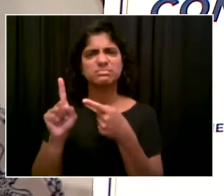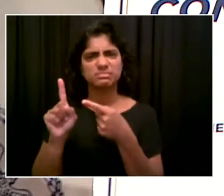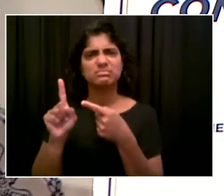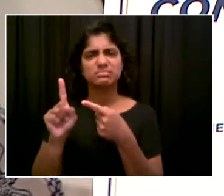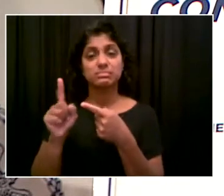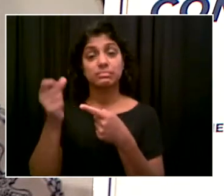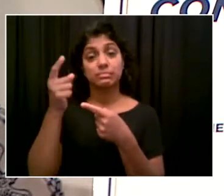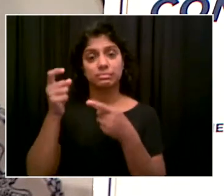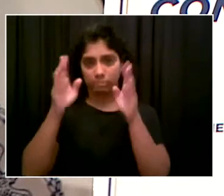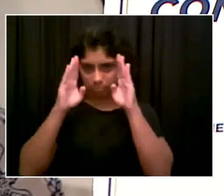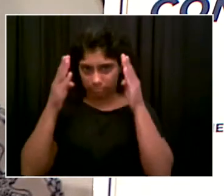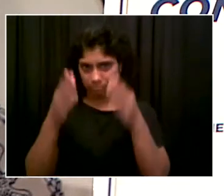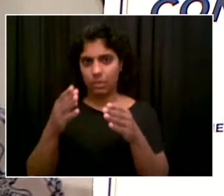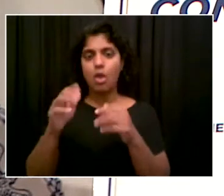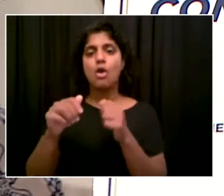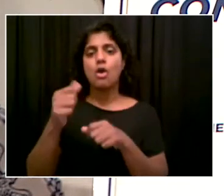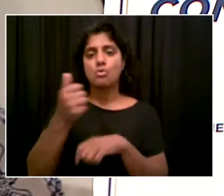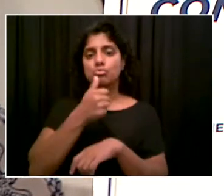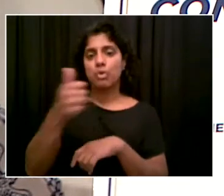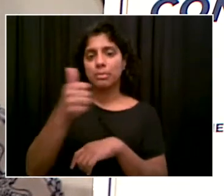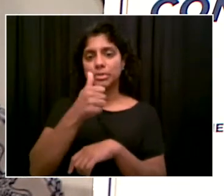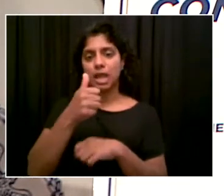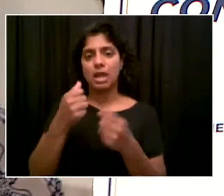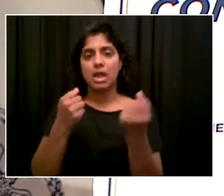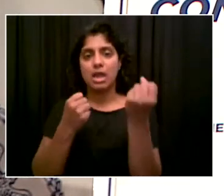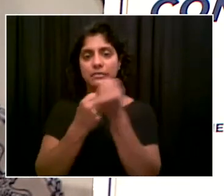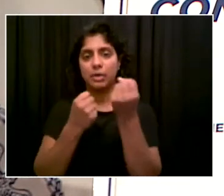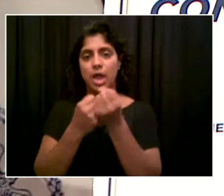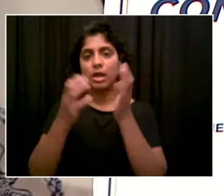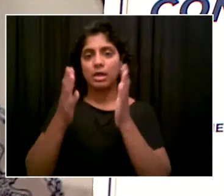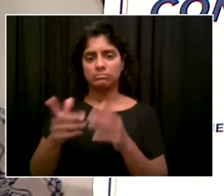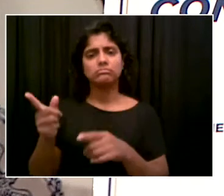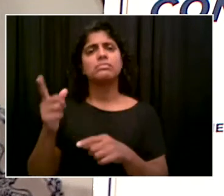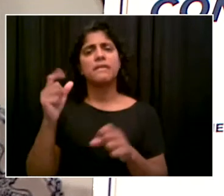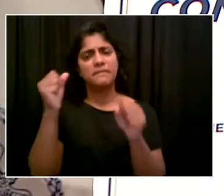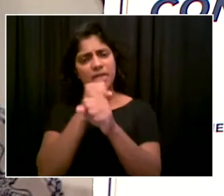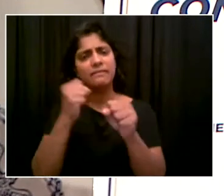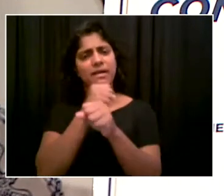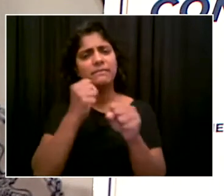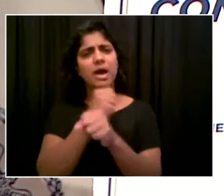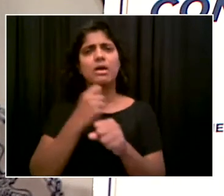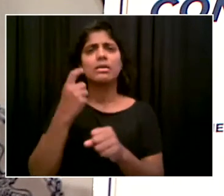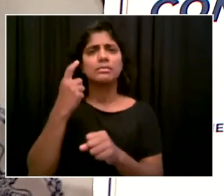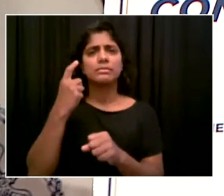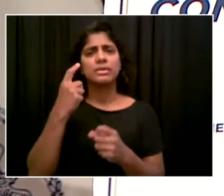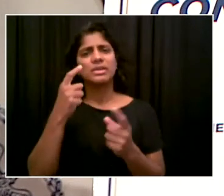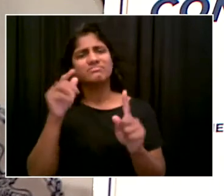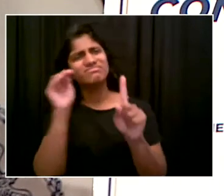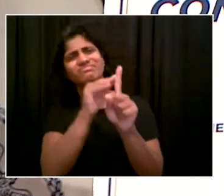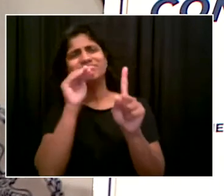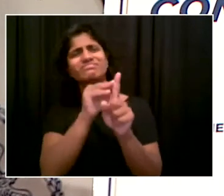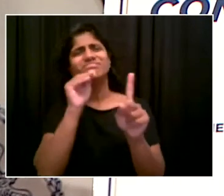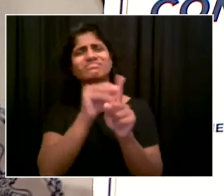INABILITY TO GET AROUND. LONG TIME TRANSPORTATION ADVOCATE AND HAS